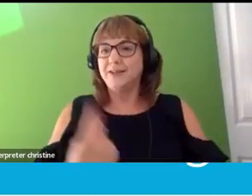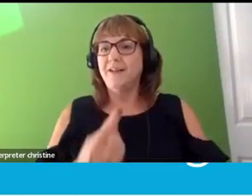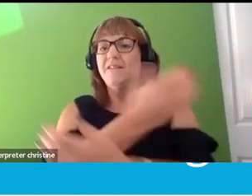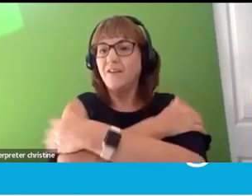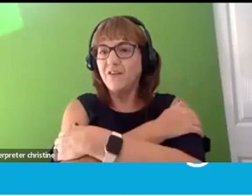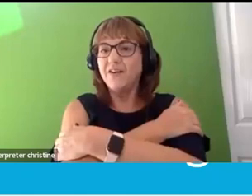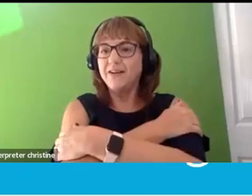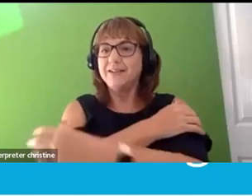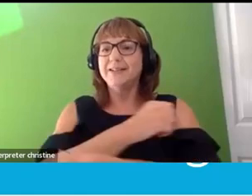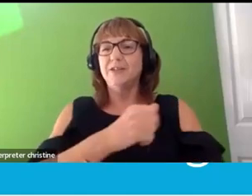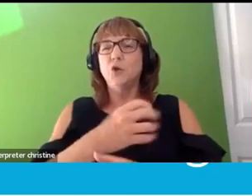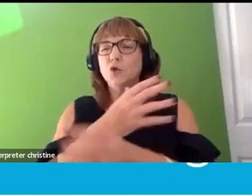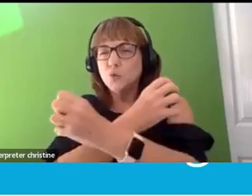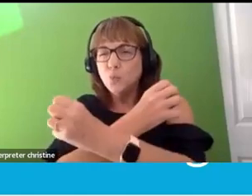big squeeze right around your shoulders